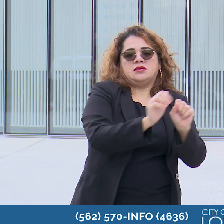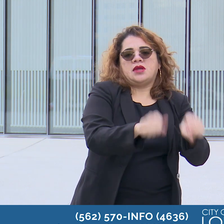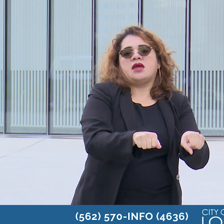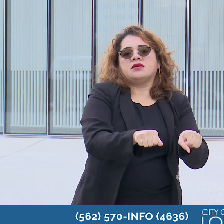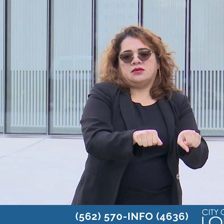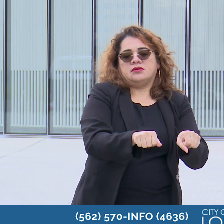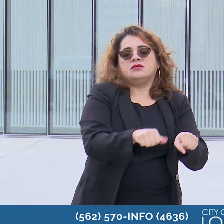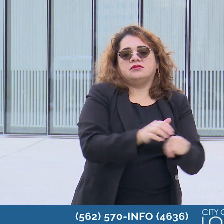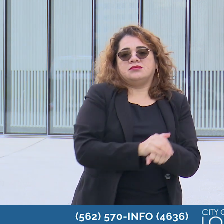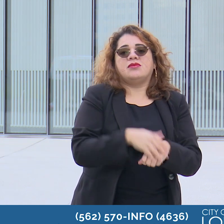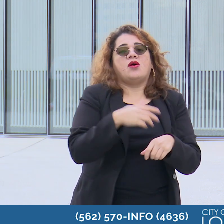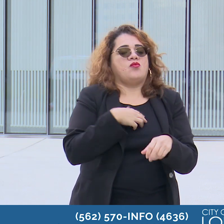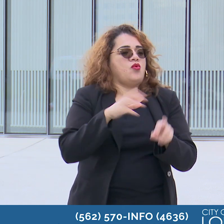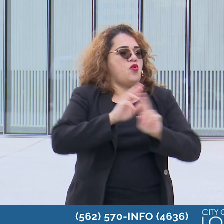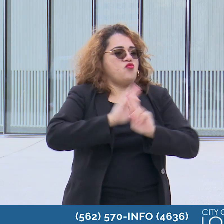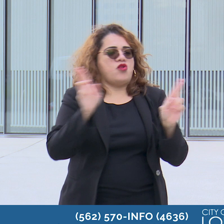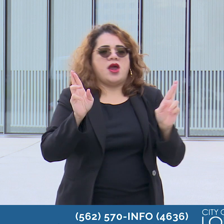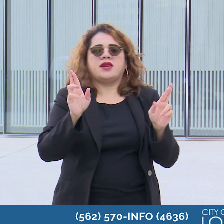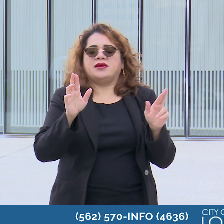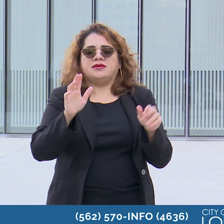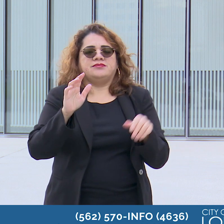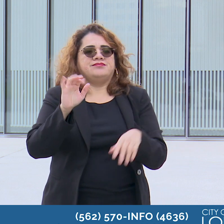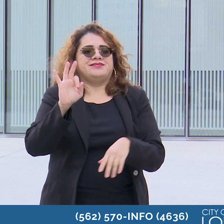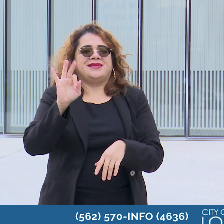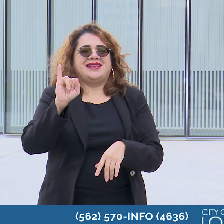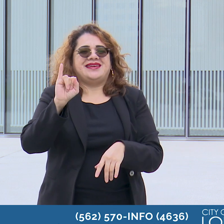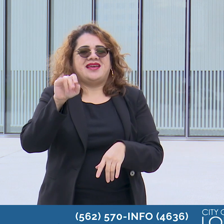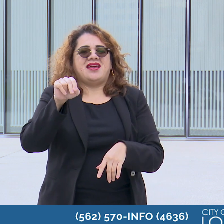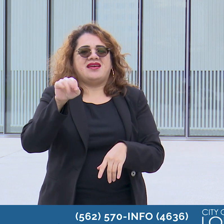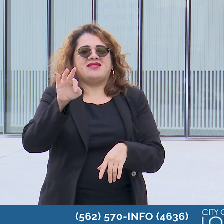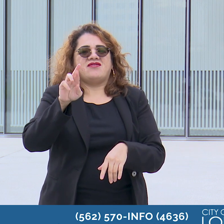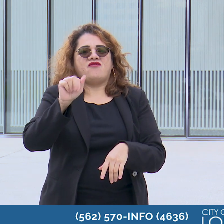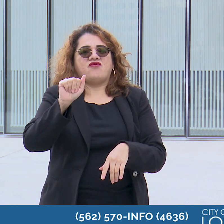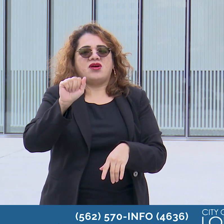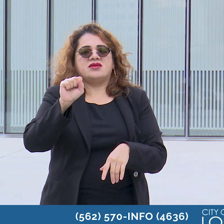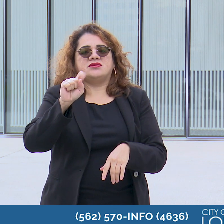So we are ready for the vaccine, we have the infrastructure and the staffing in place,